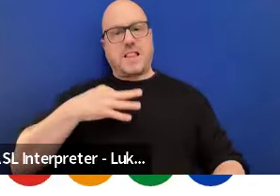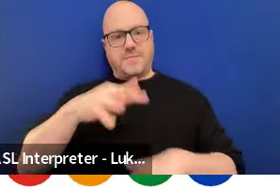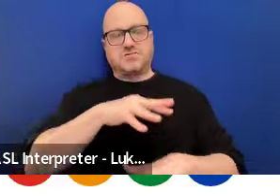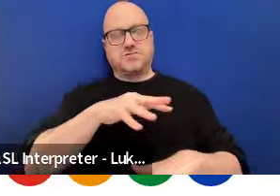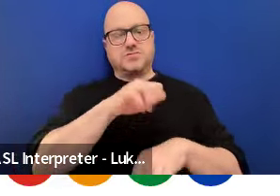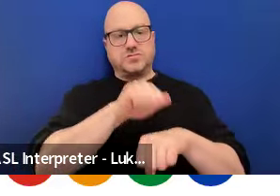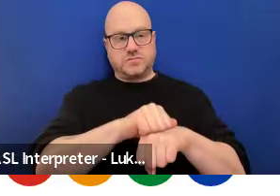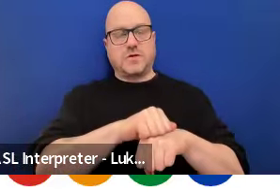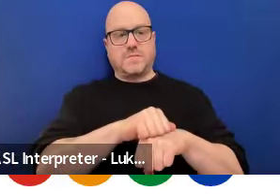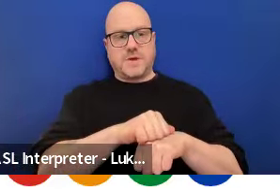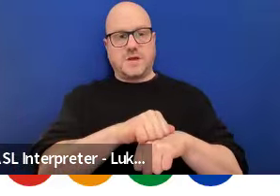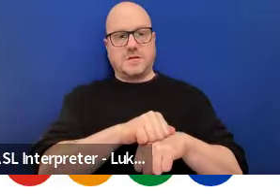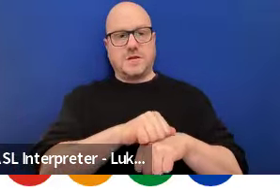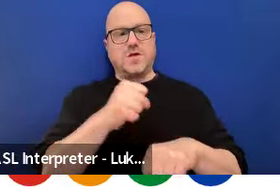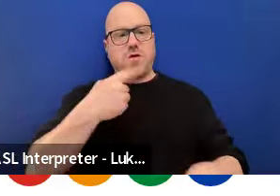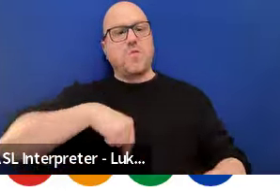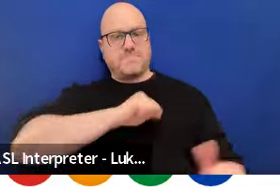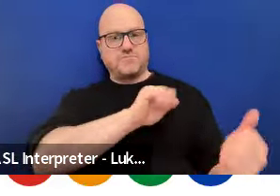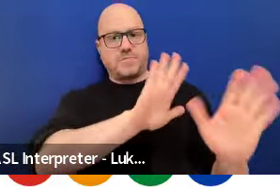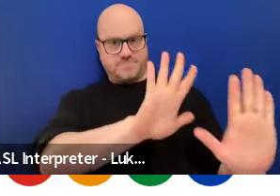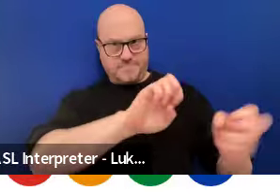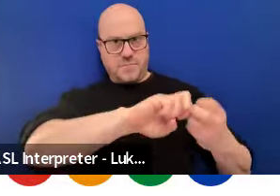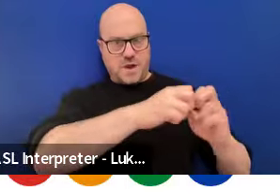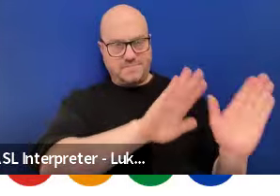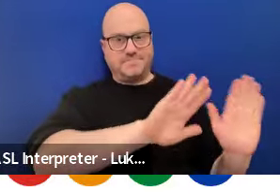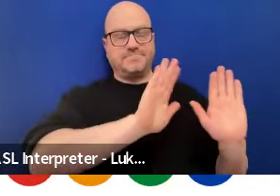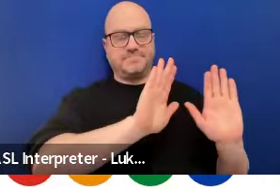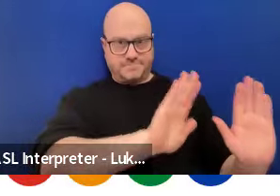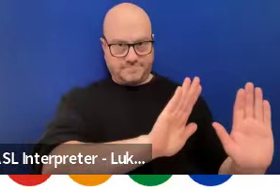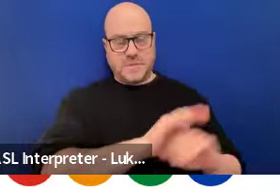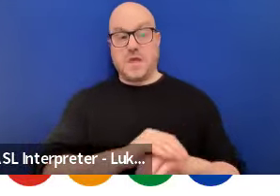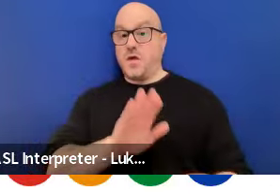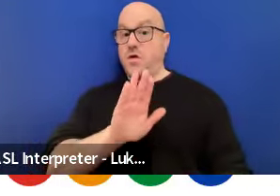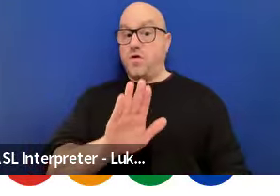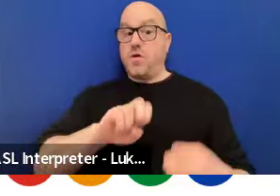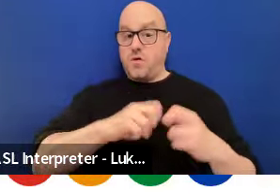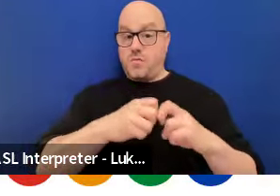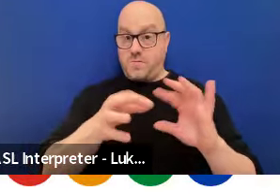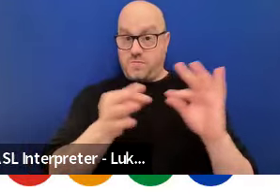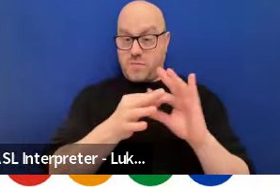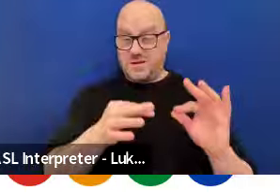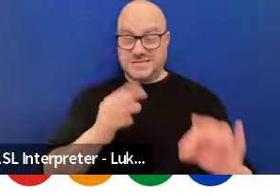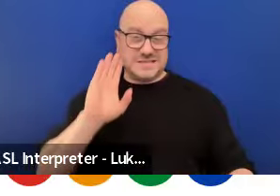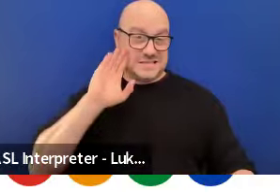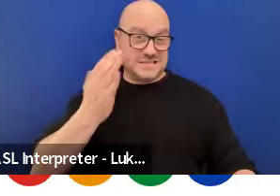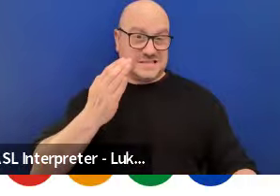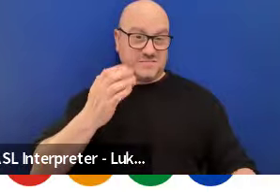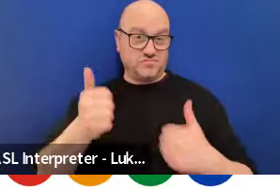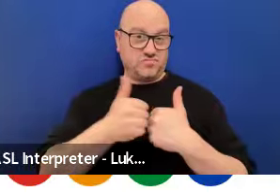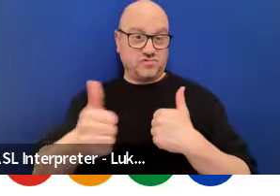AND SOME OF THAT -- FRANKLY, NEW WORKFLOW FOR HOW THE TRIPS ARE BOOKED FOR ELIGIBILITY. WE ADDRESSED THAT.